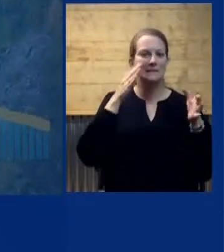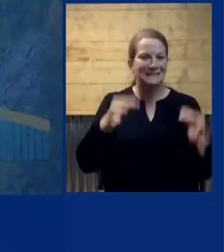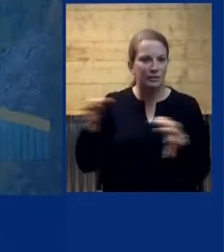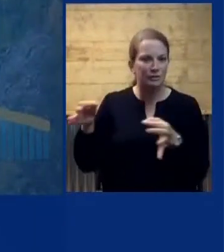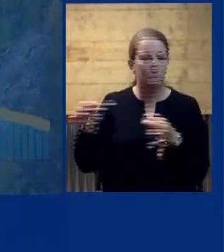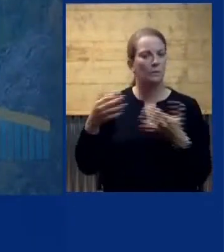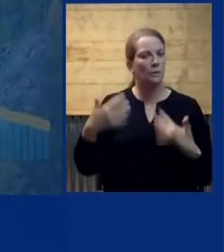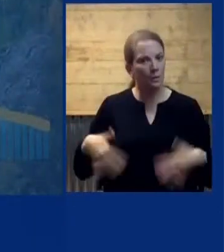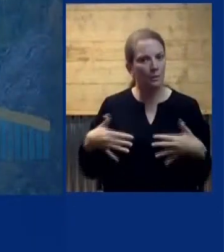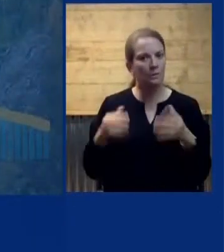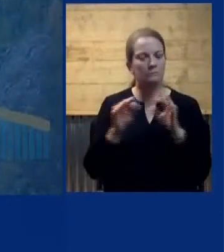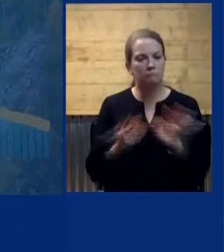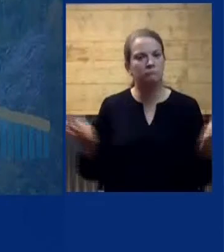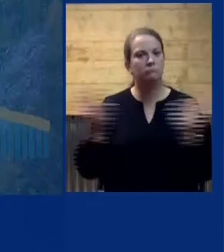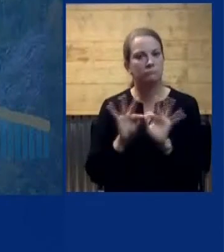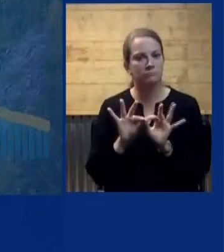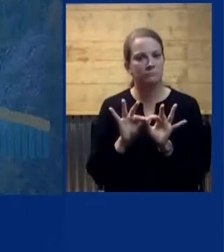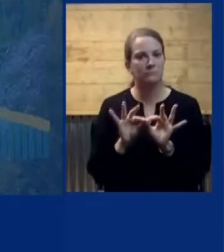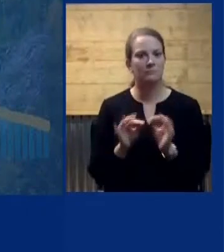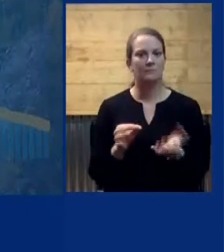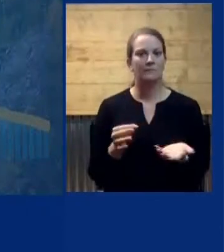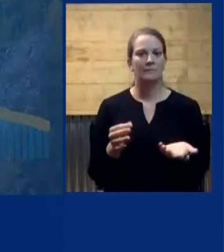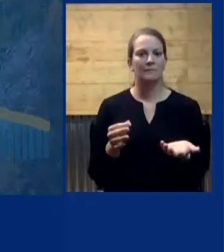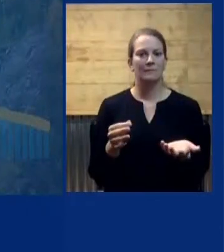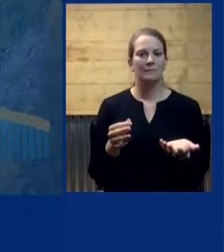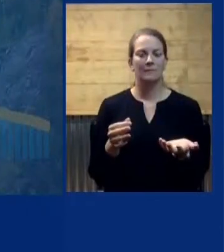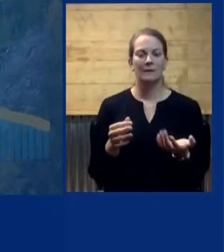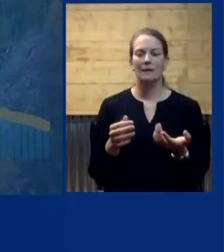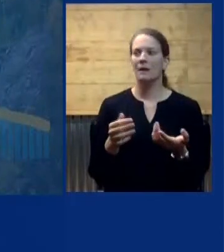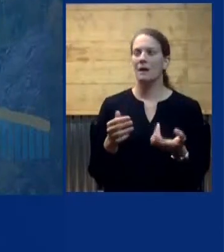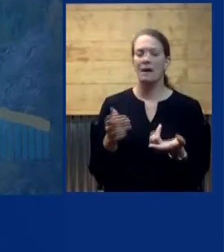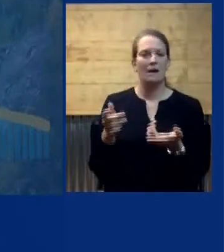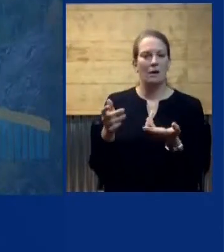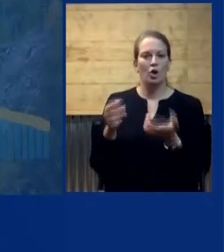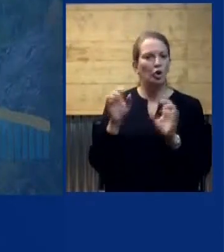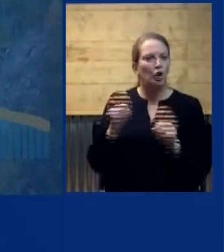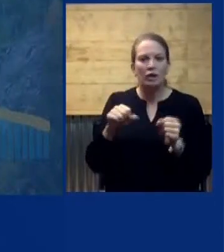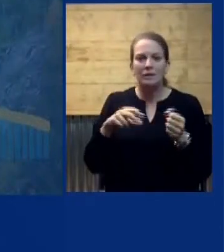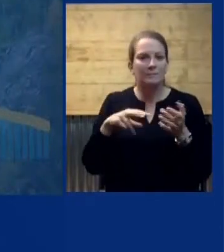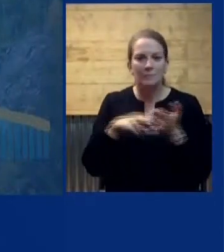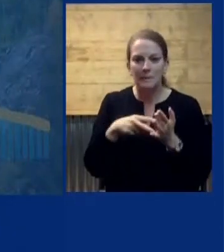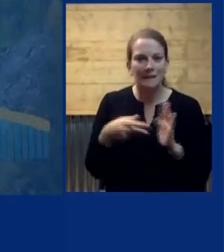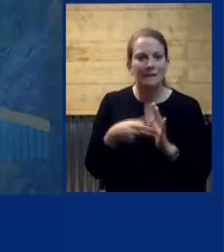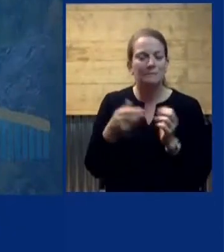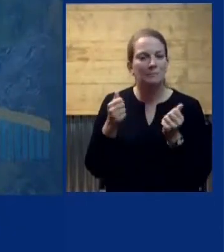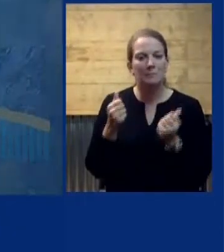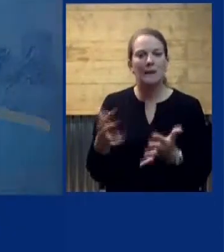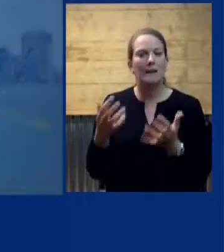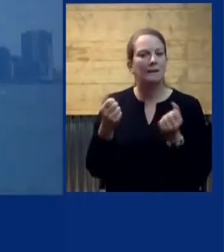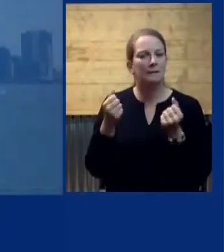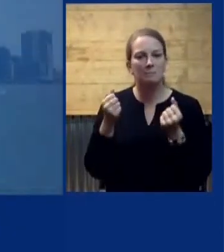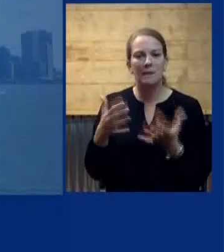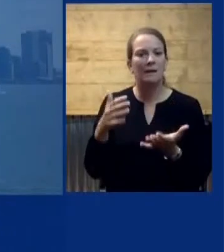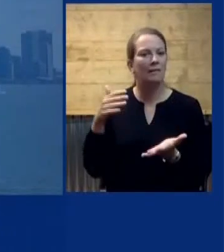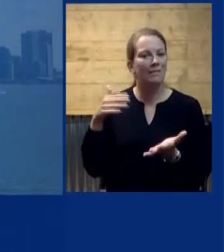NEVER WAS IT AS CLEAR HOW IMPORTANT GOVERNMENT IS AND PUBLIC SERVICE AND THE DECISIONS